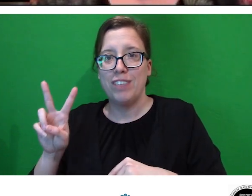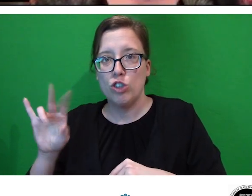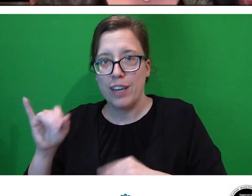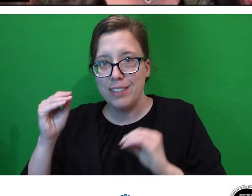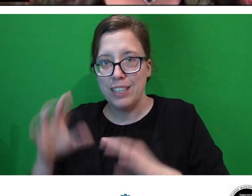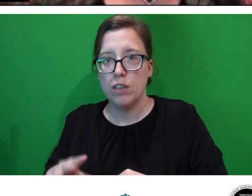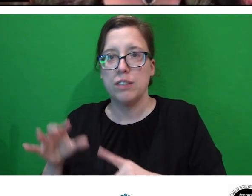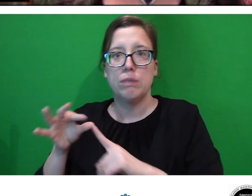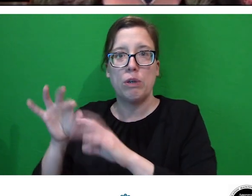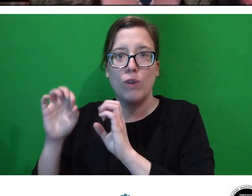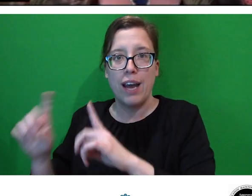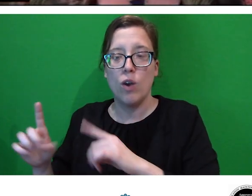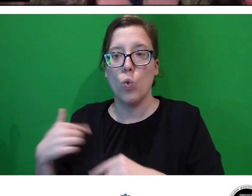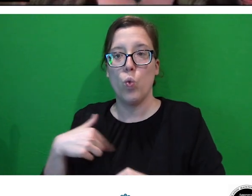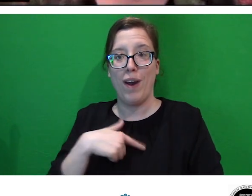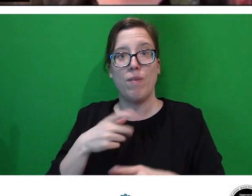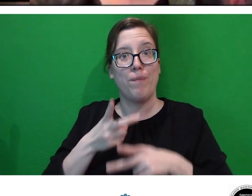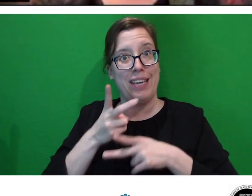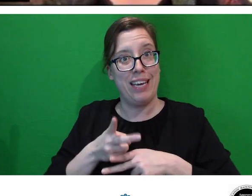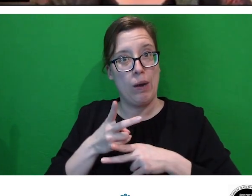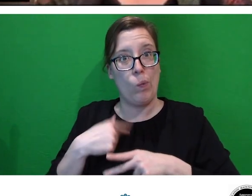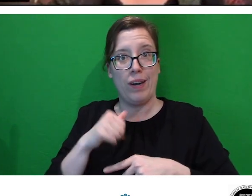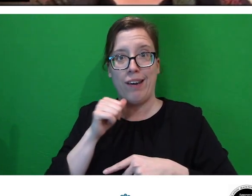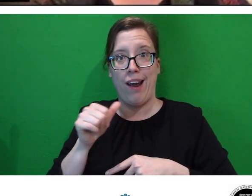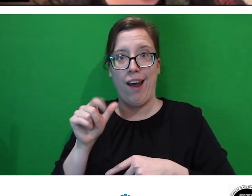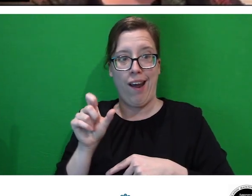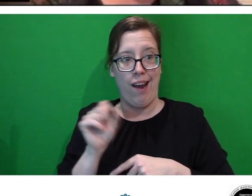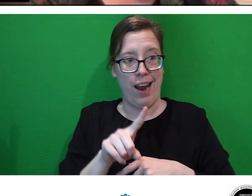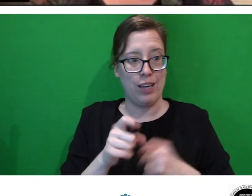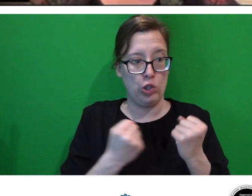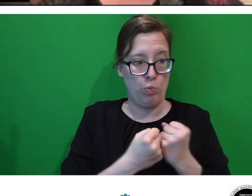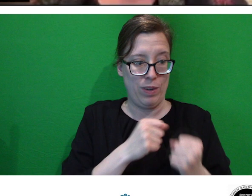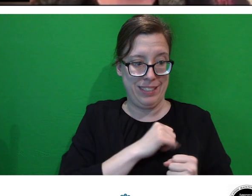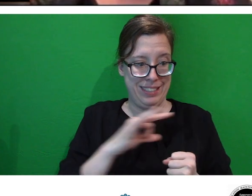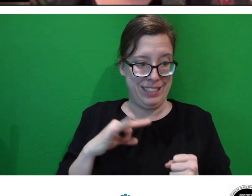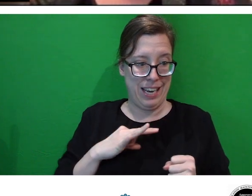I also think we, as people who direct the programs, Teachers of the Deaf,